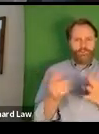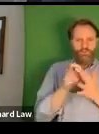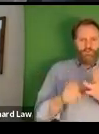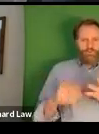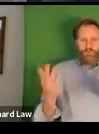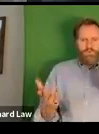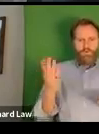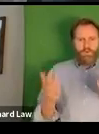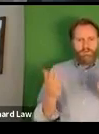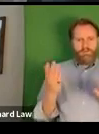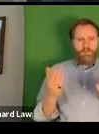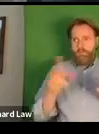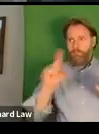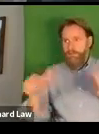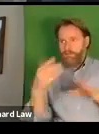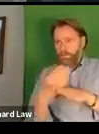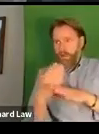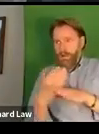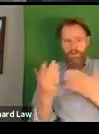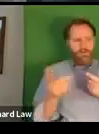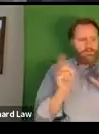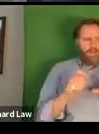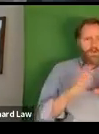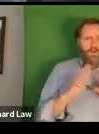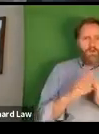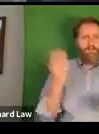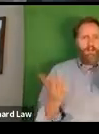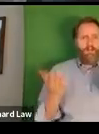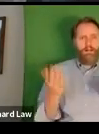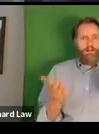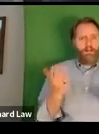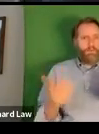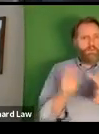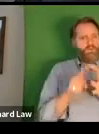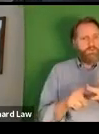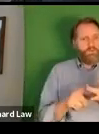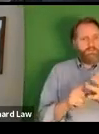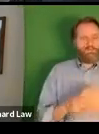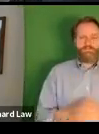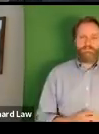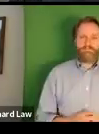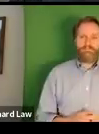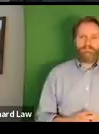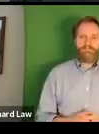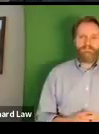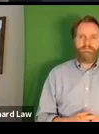steps? Fine thanks for this question because I think it will resonate with other